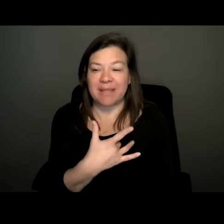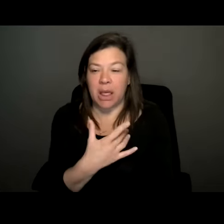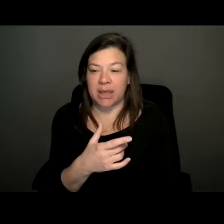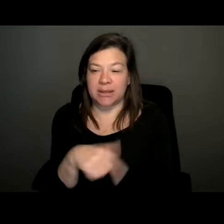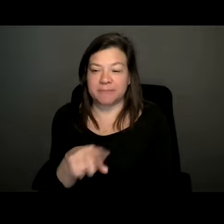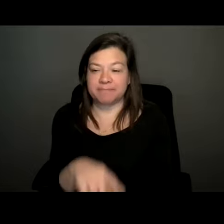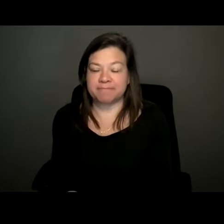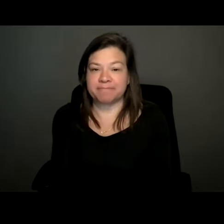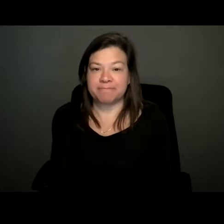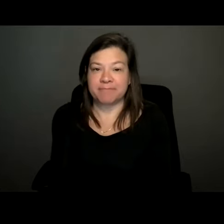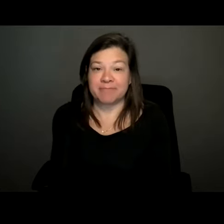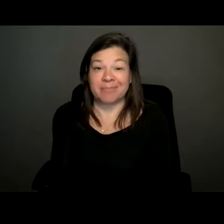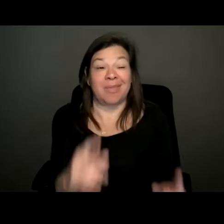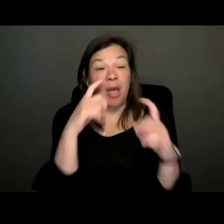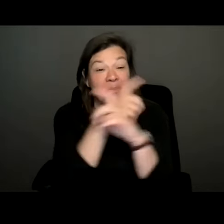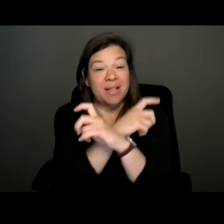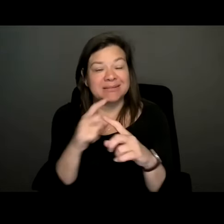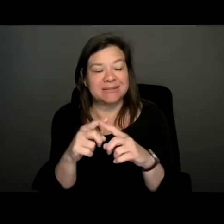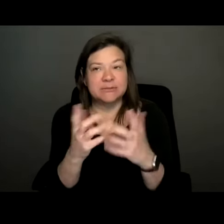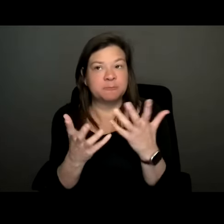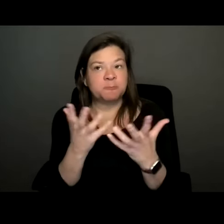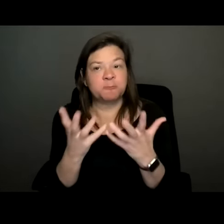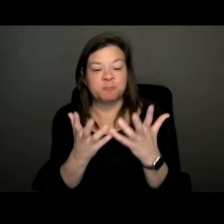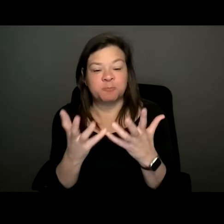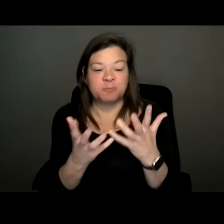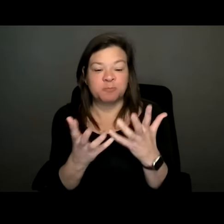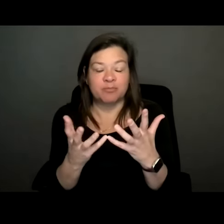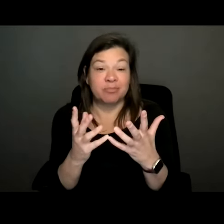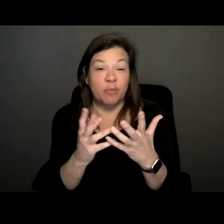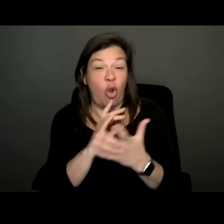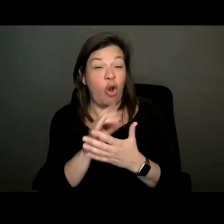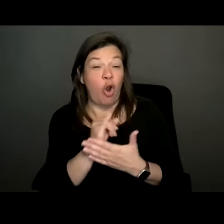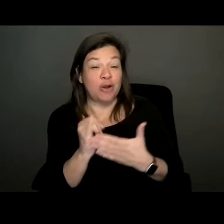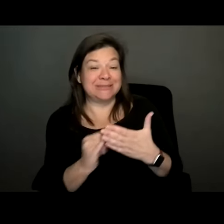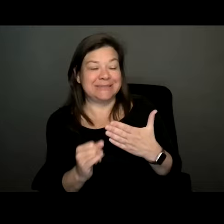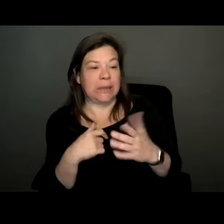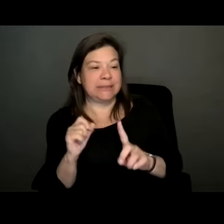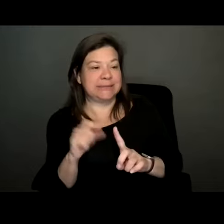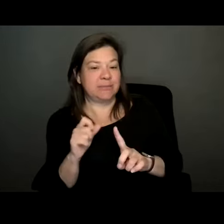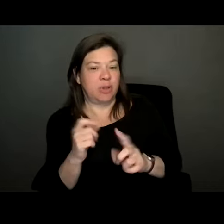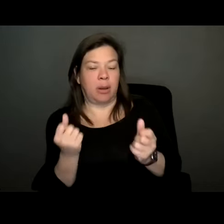to the beginning of our conversation, are kind of artistically stimulating in a lot of really interesting ways